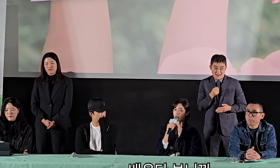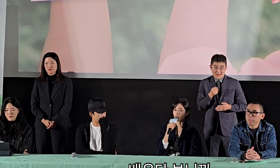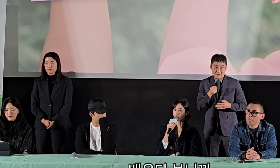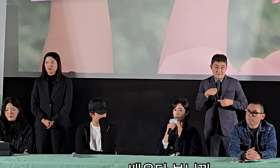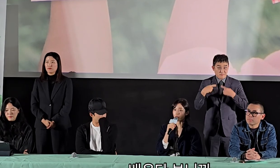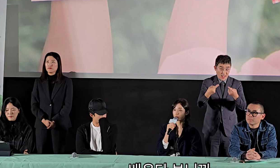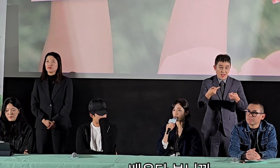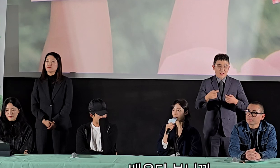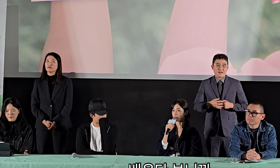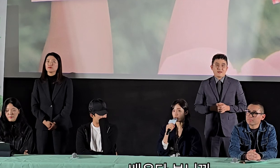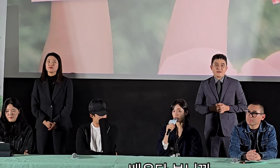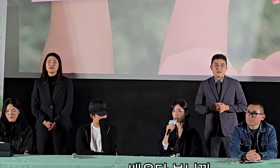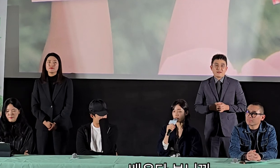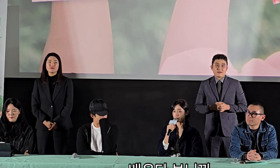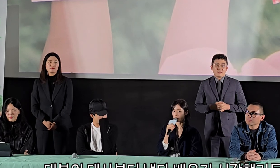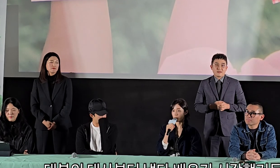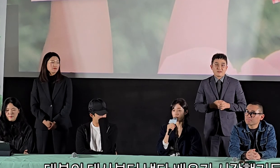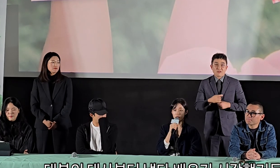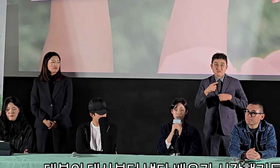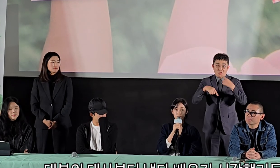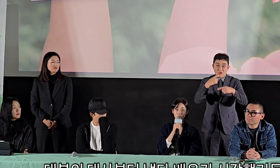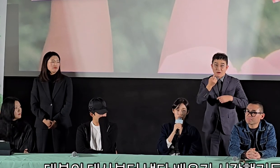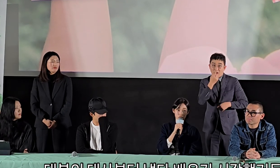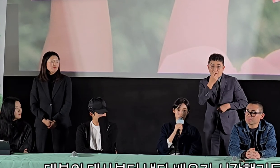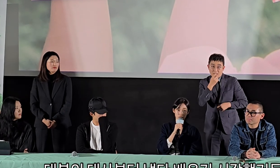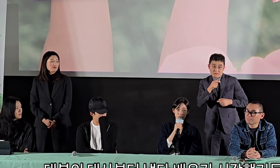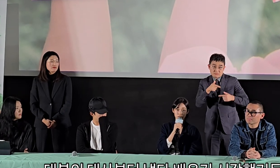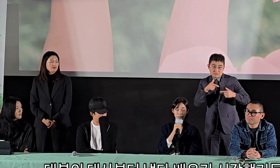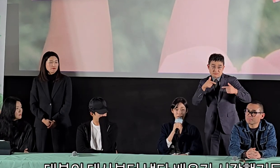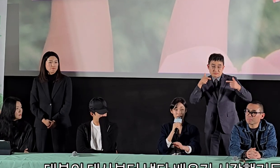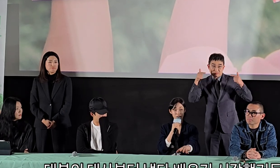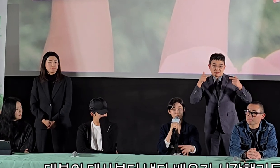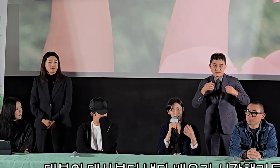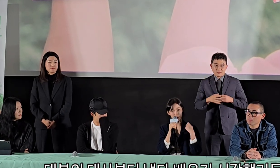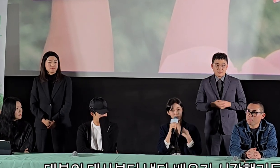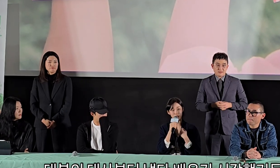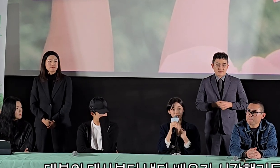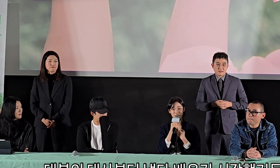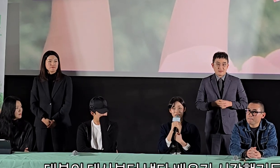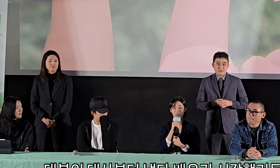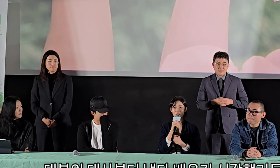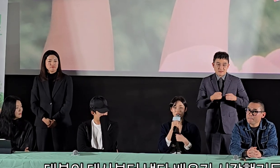but as I learned it, I started learning.